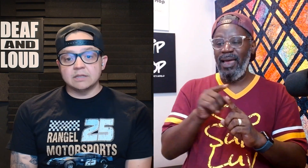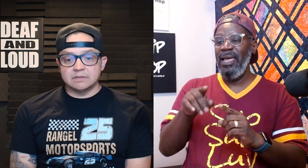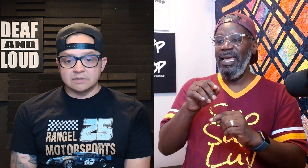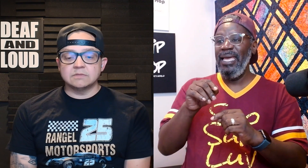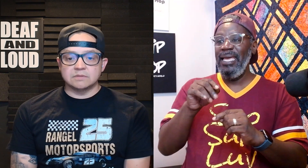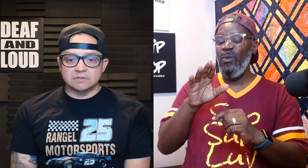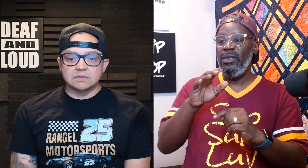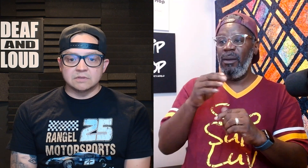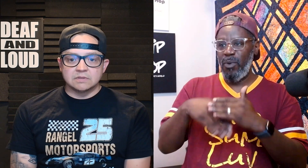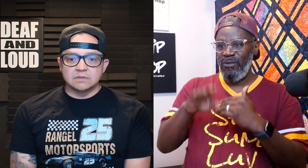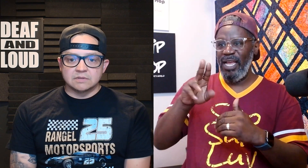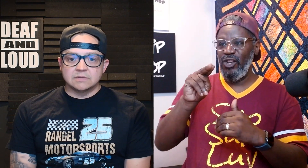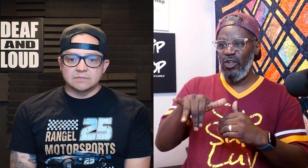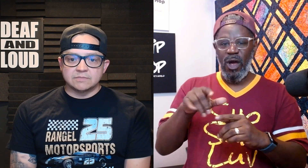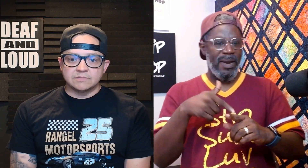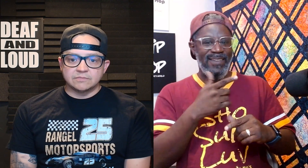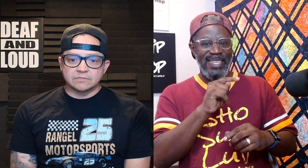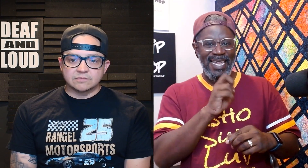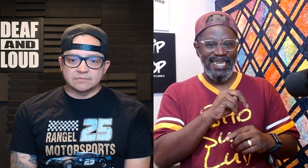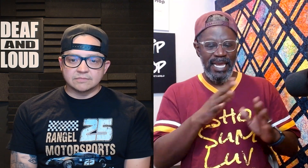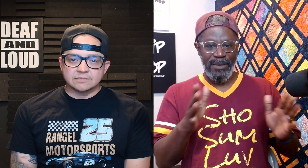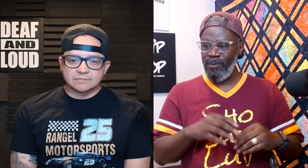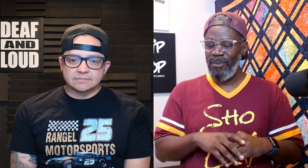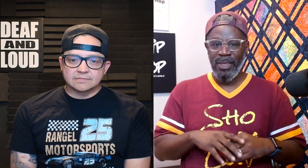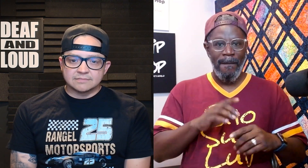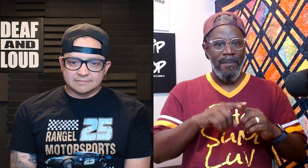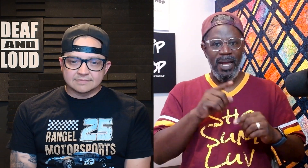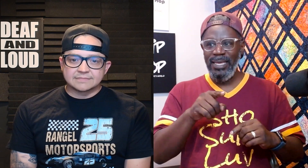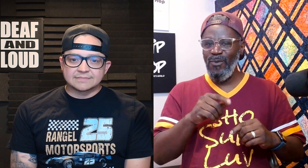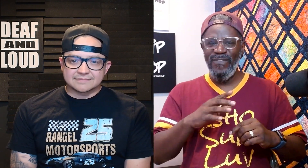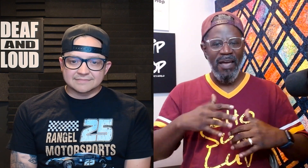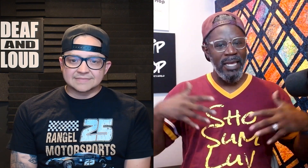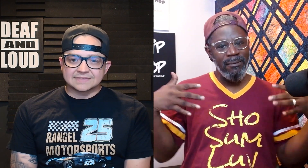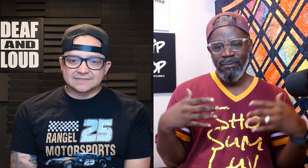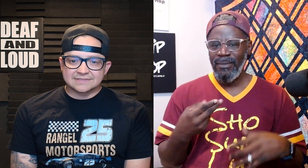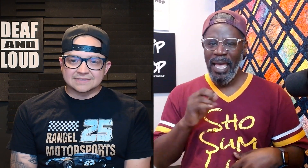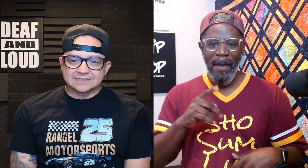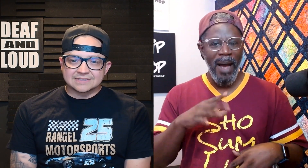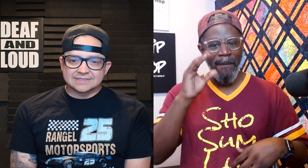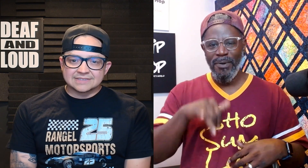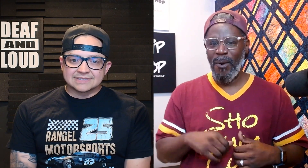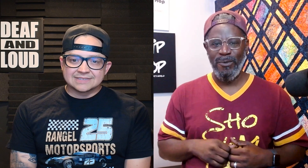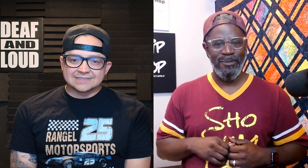He was born and raised in New York, but lived in Tennessee. But he was very hip hop bro.